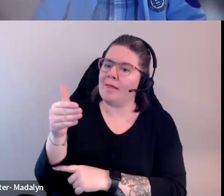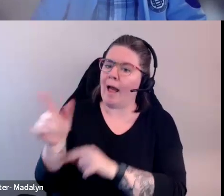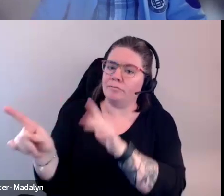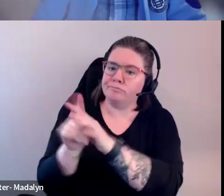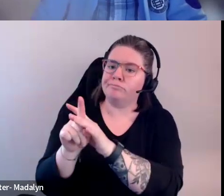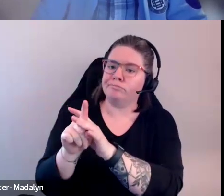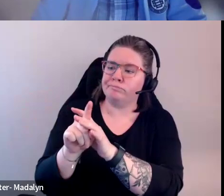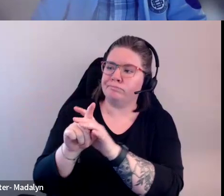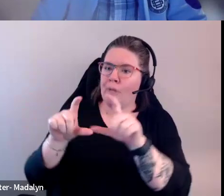Don Dew: Hmm.